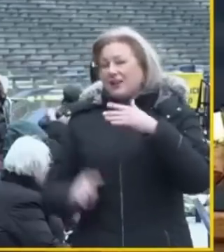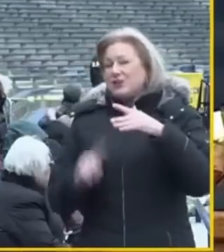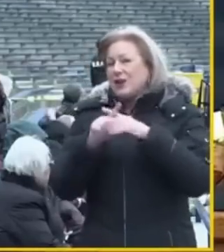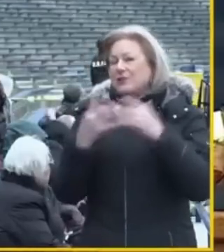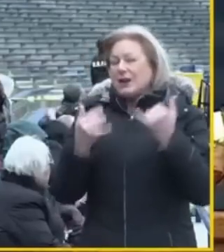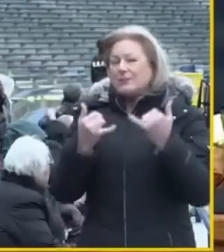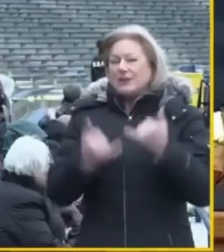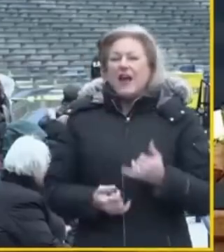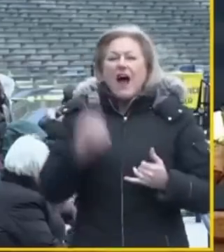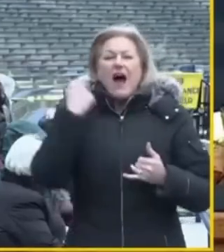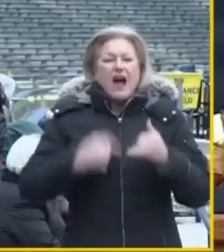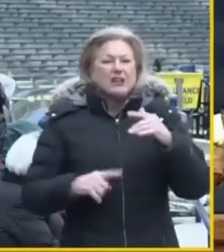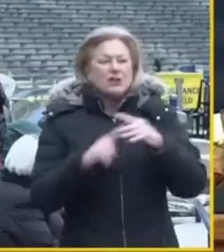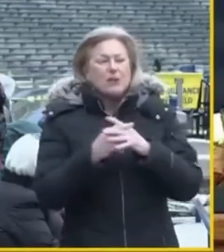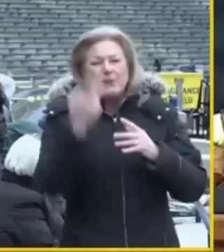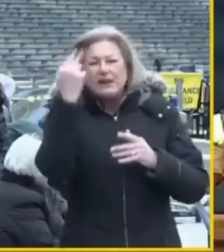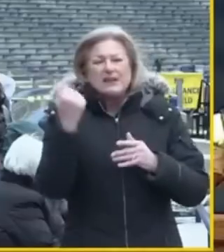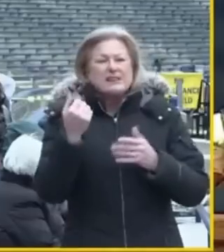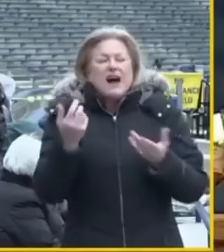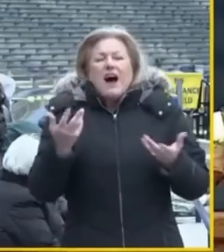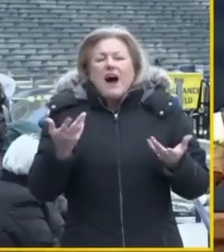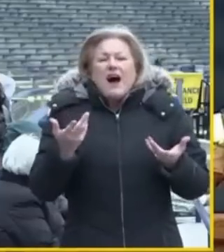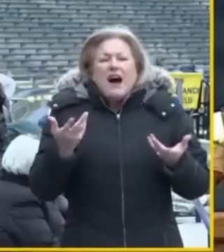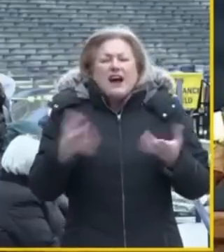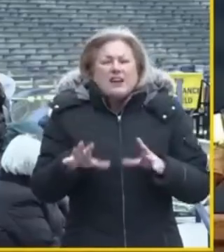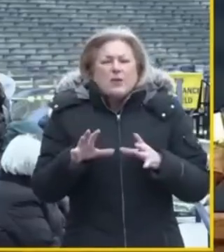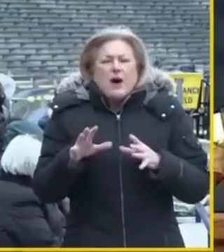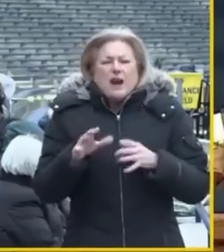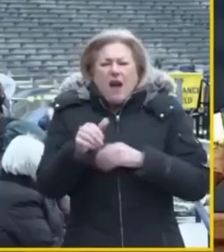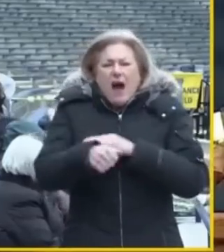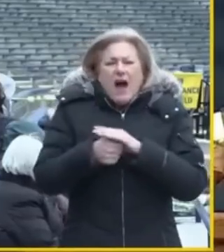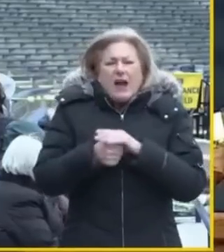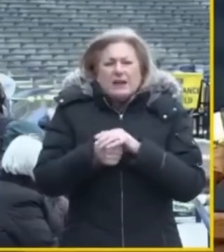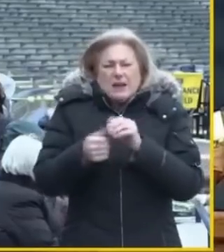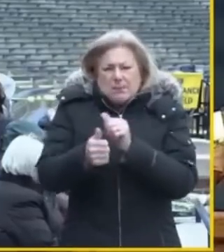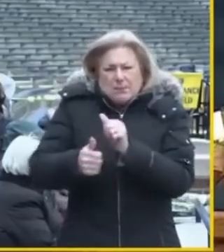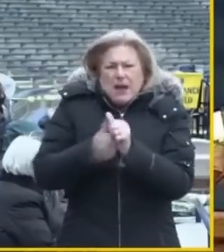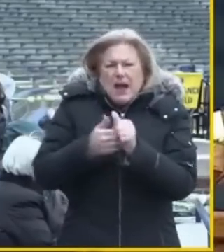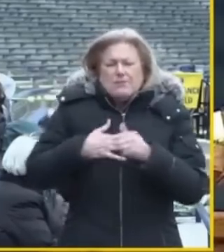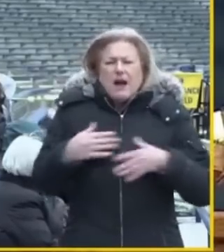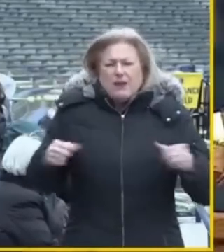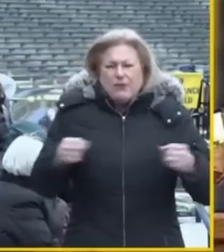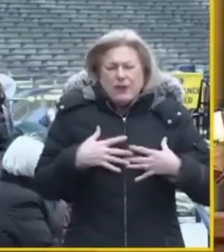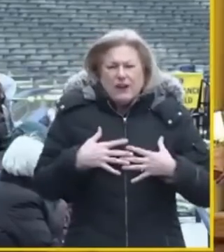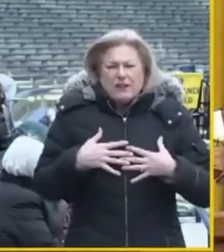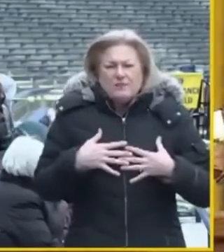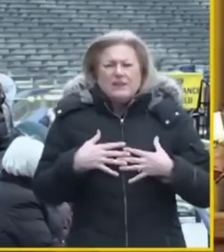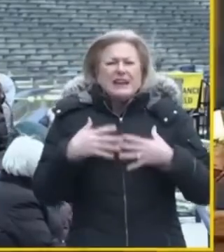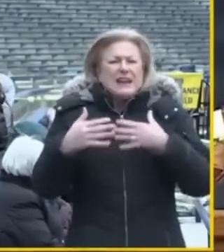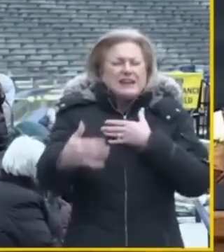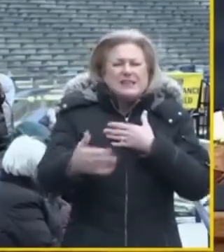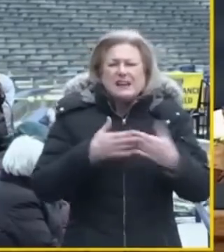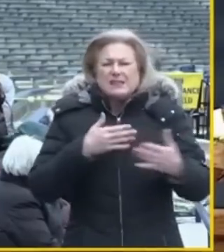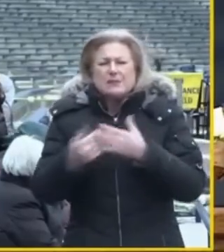I showed up because I didn't wanna hide behind my fear. I showed up because it didn't matter whether you knew me or not,